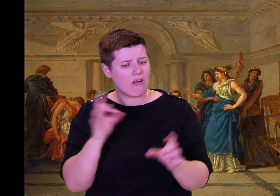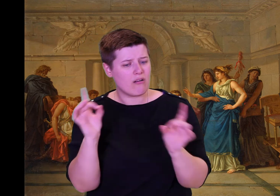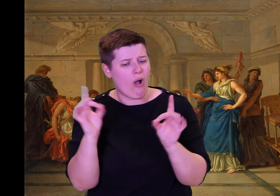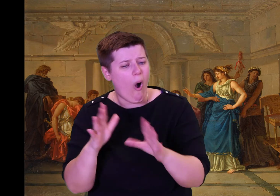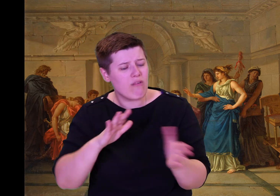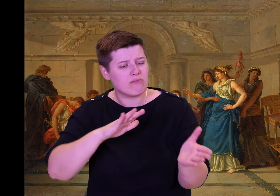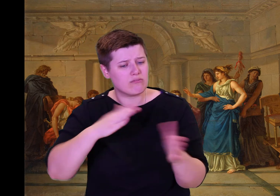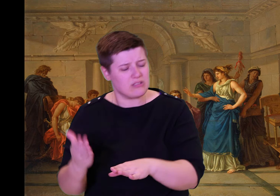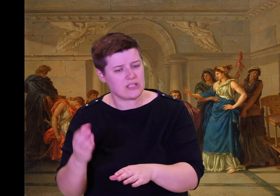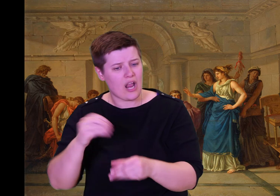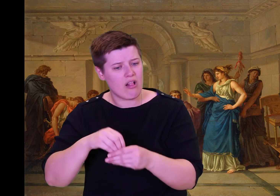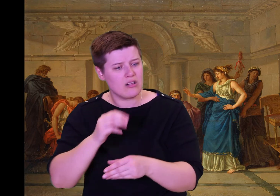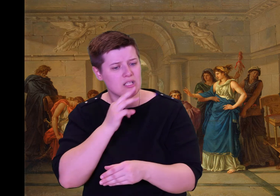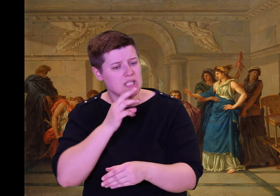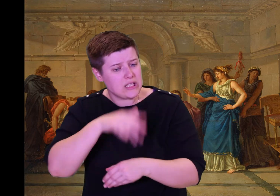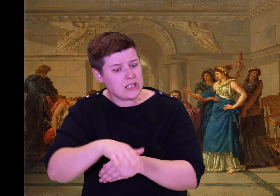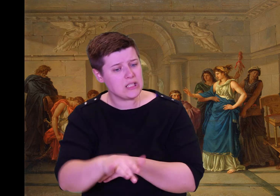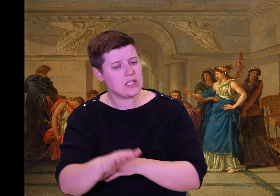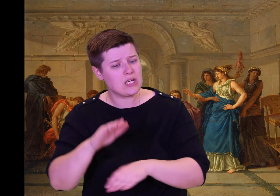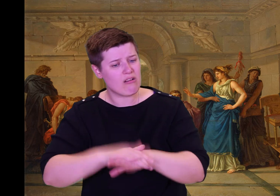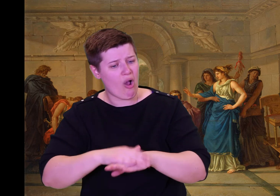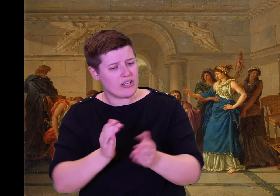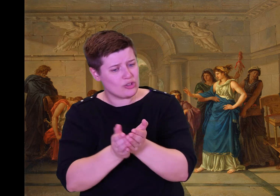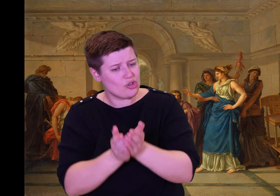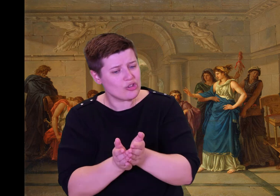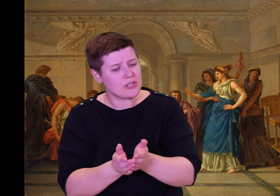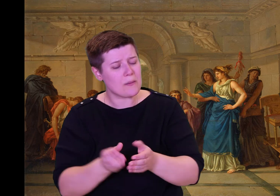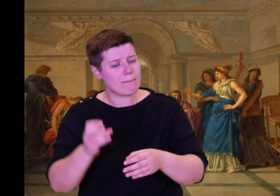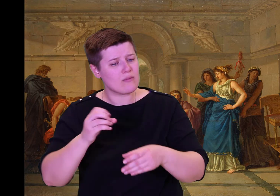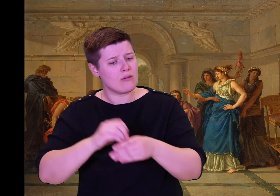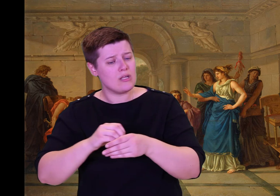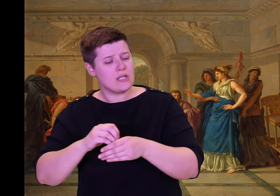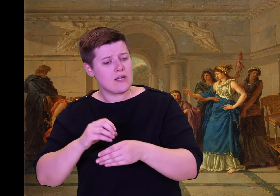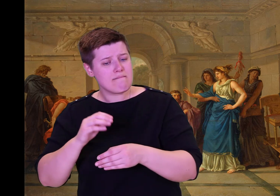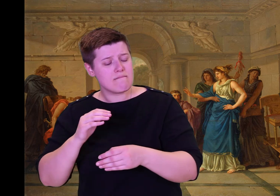Did any meet a dreadful death at sea, on his own ship,